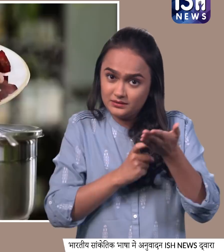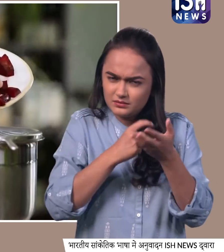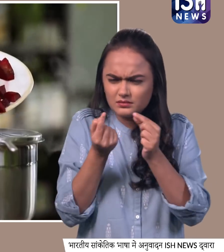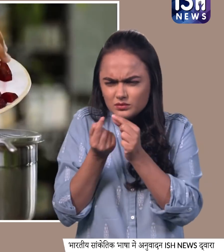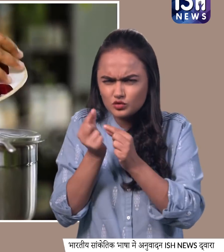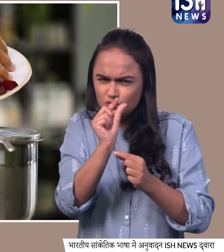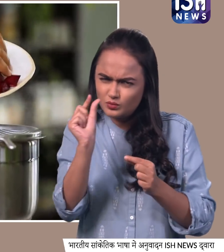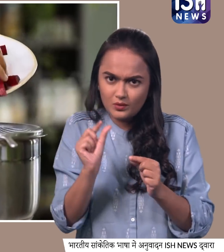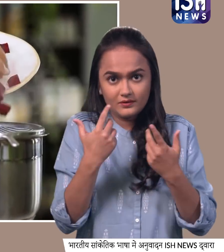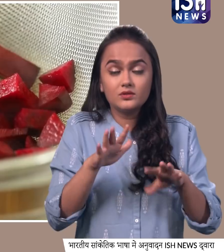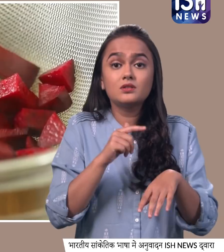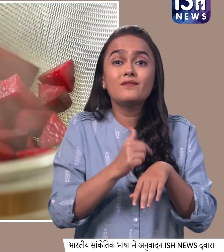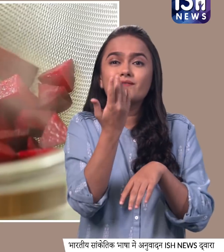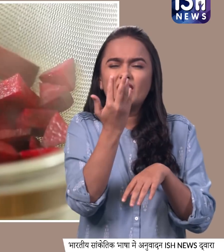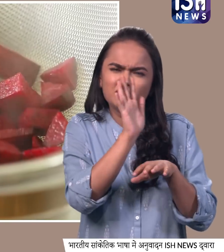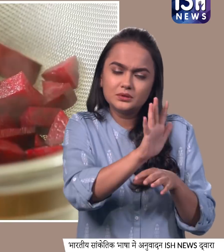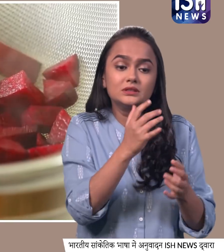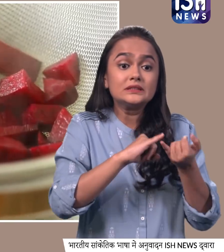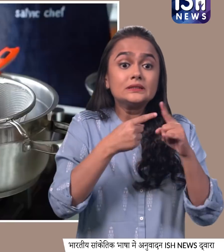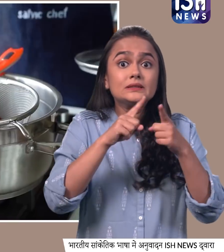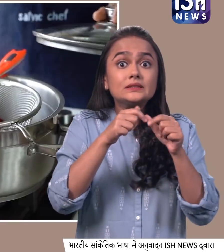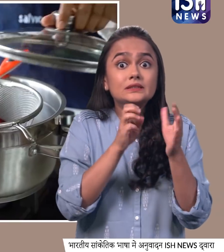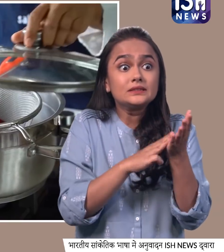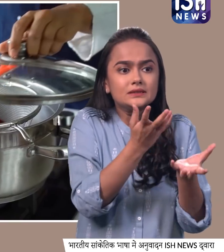then allow them to steam and soften for 5 mins